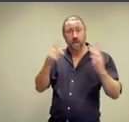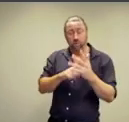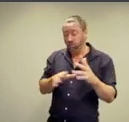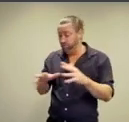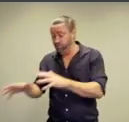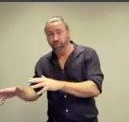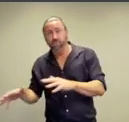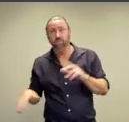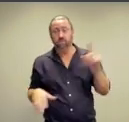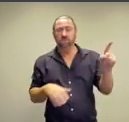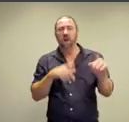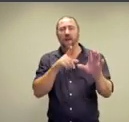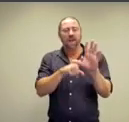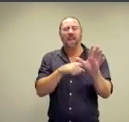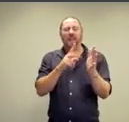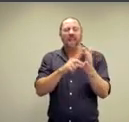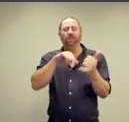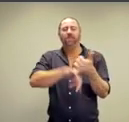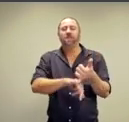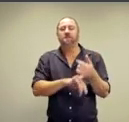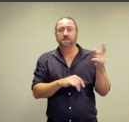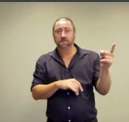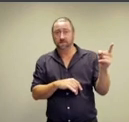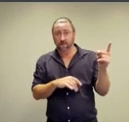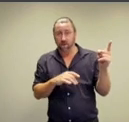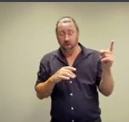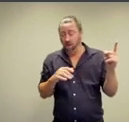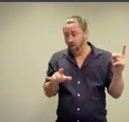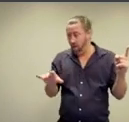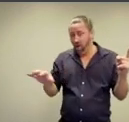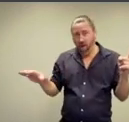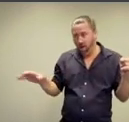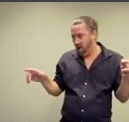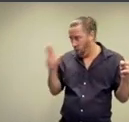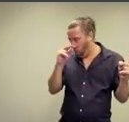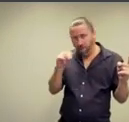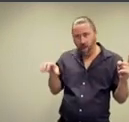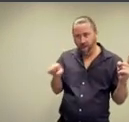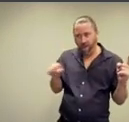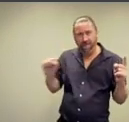and YSL was absolutely onto it with this, with this jacket before that seismic